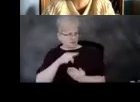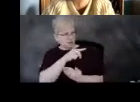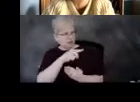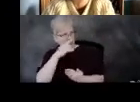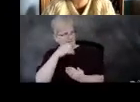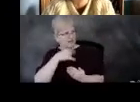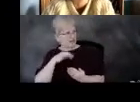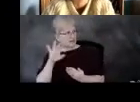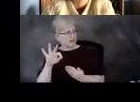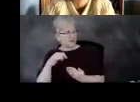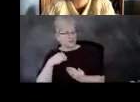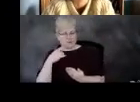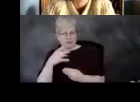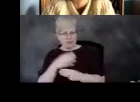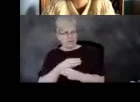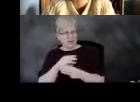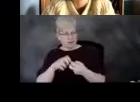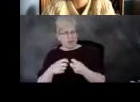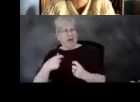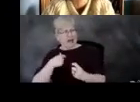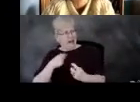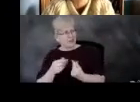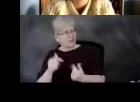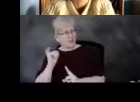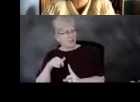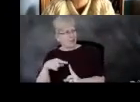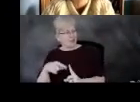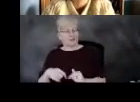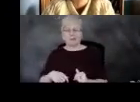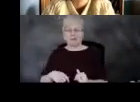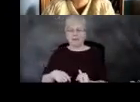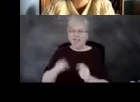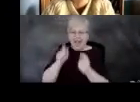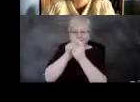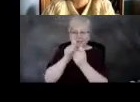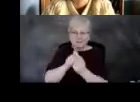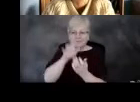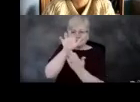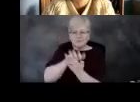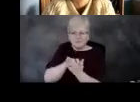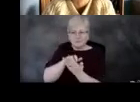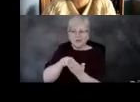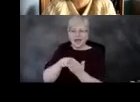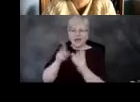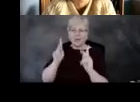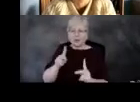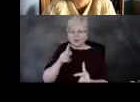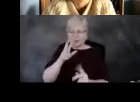17:29:00 That is going to be something that pulls somebody in to the same image that a